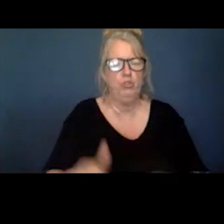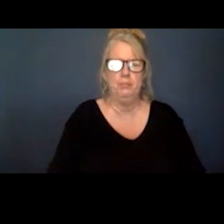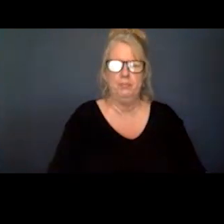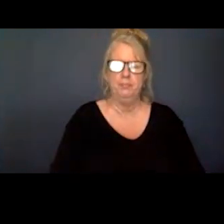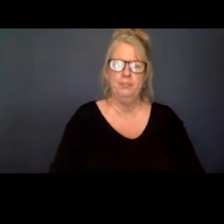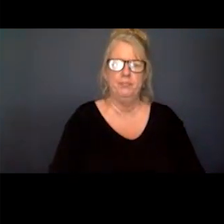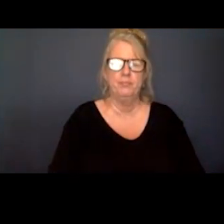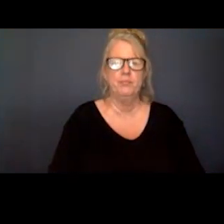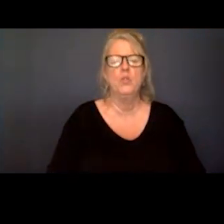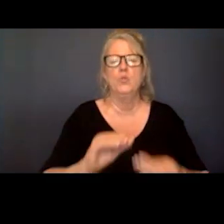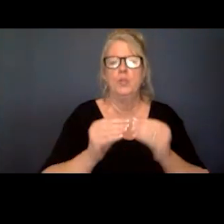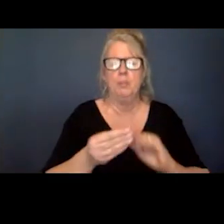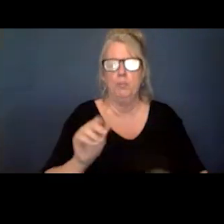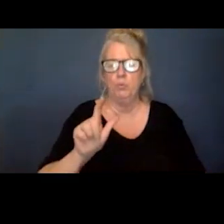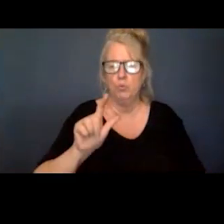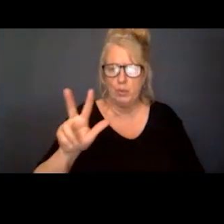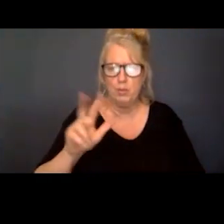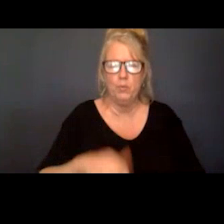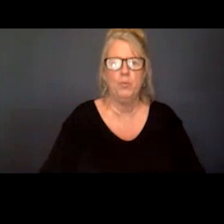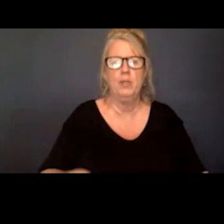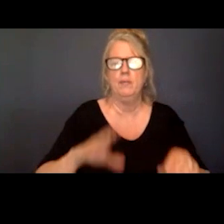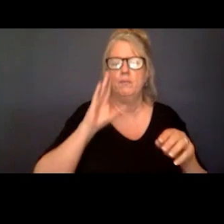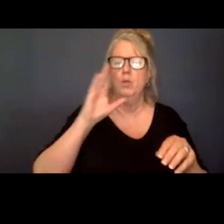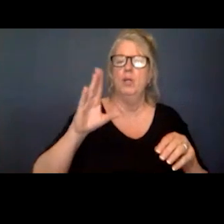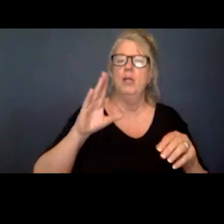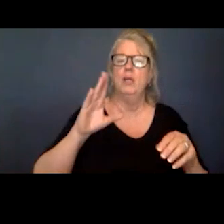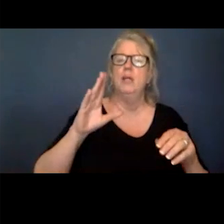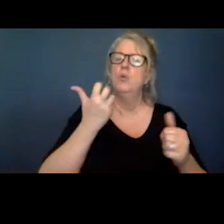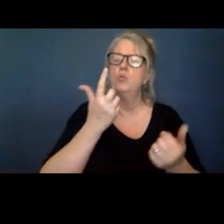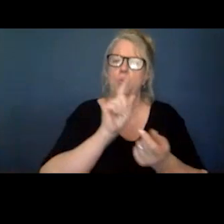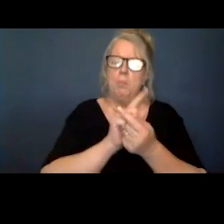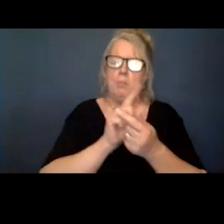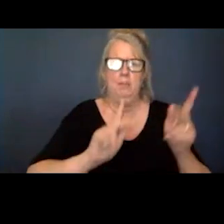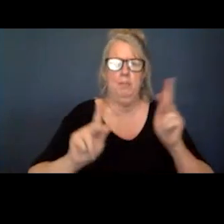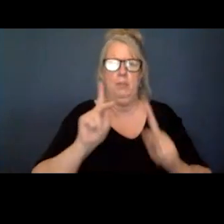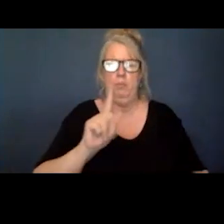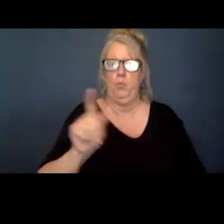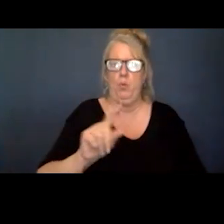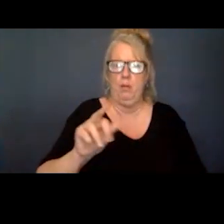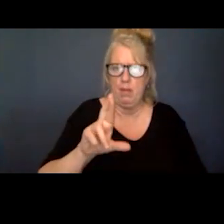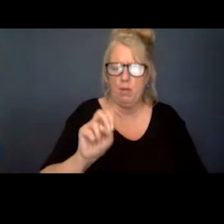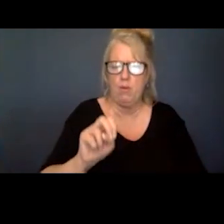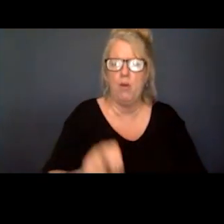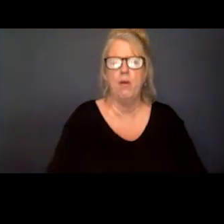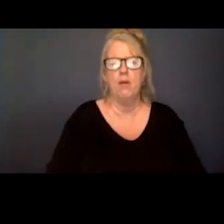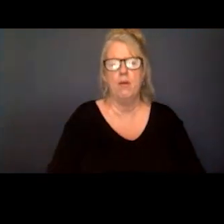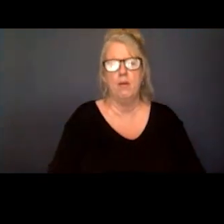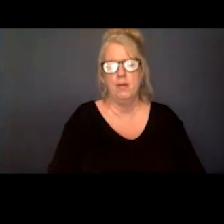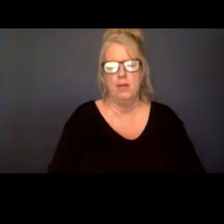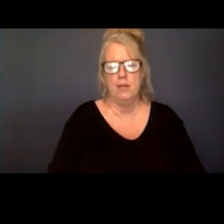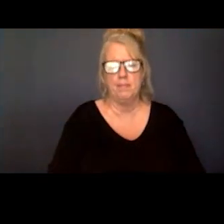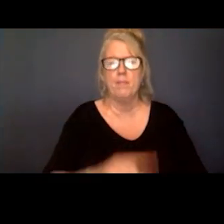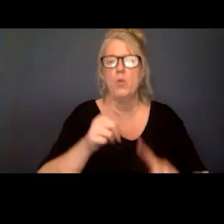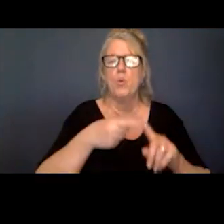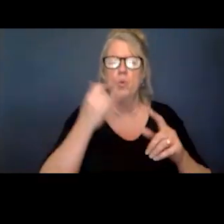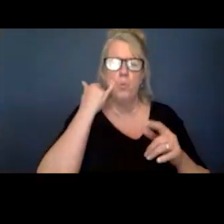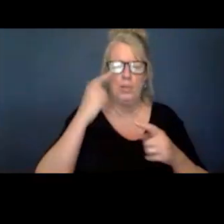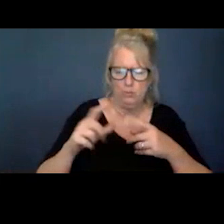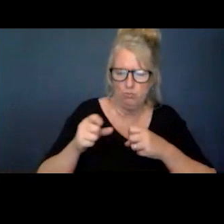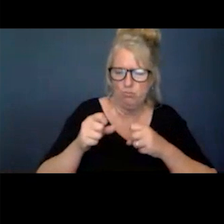Slide 23, outreach tactics, meet people where they are at. When strategizing outreach tactics,